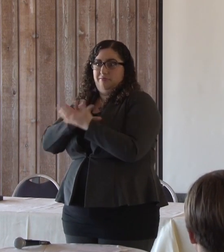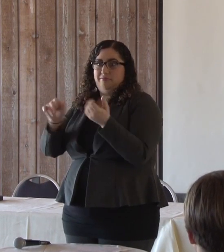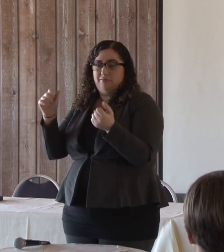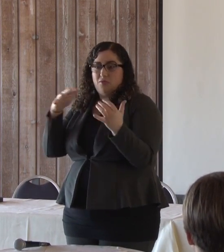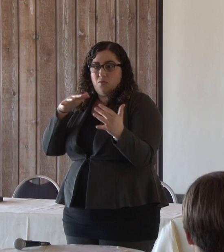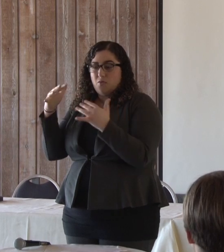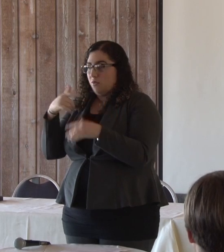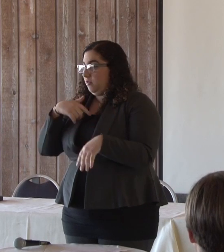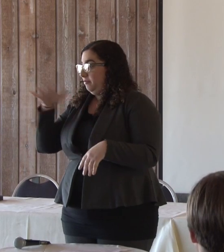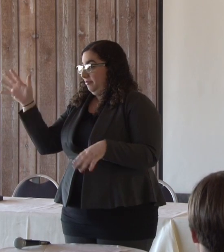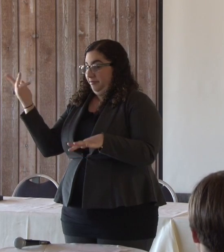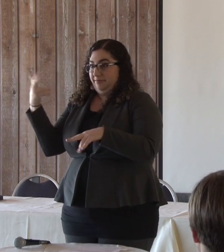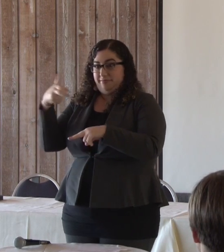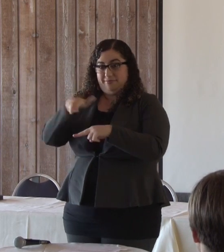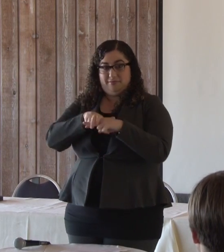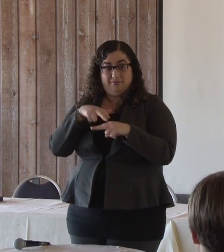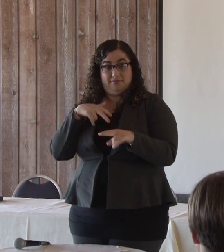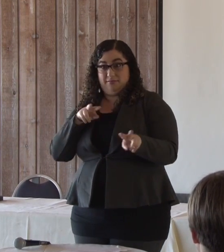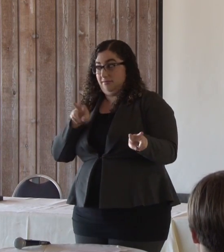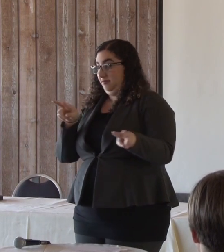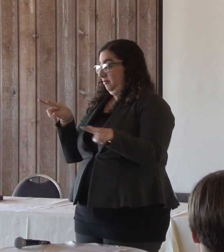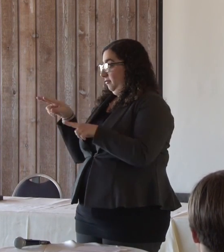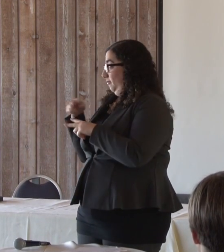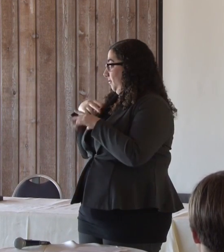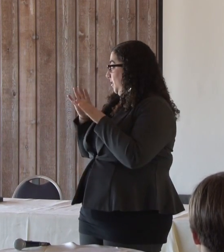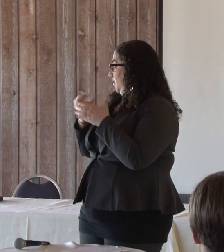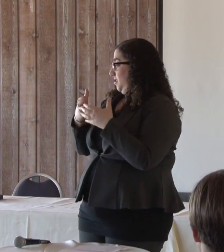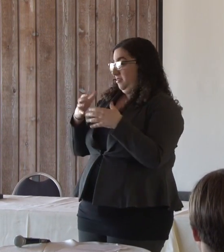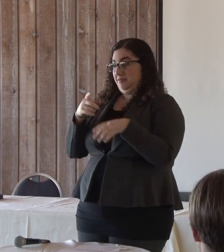time in many years because in Gaza our school had been destroyed during